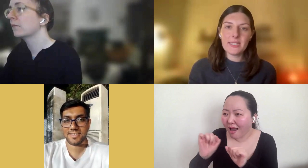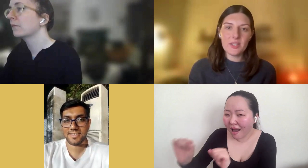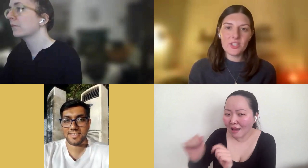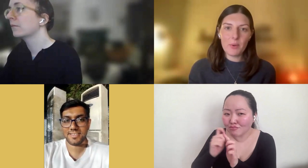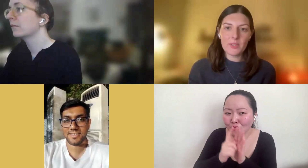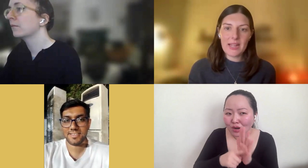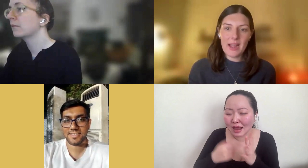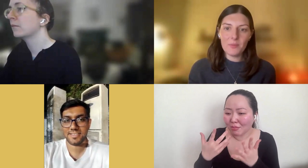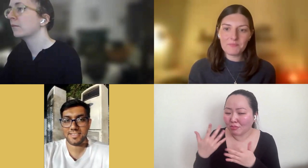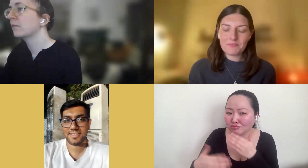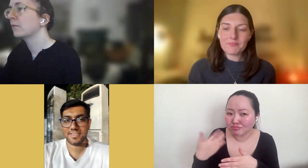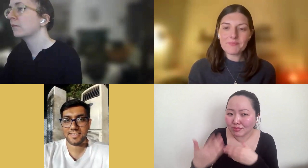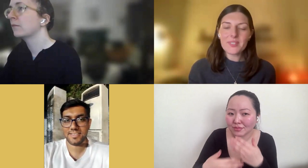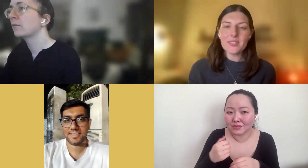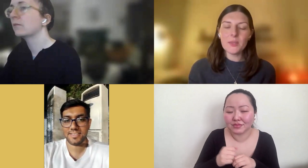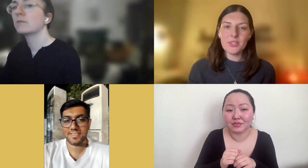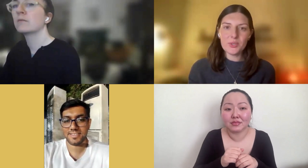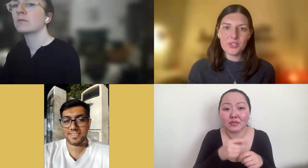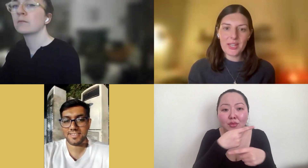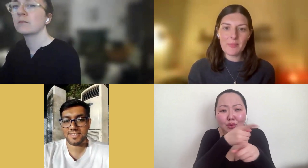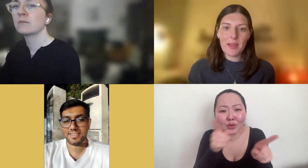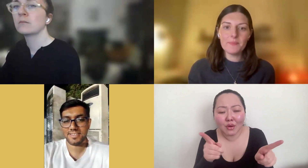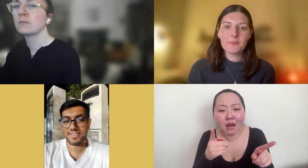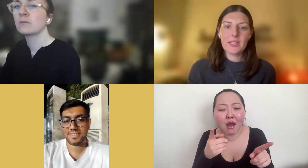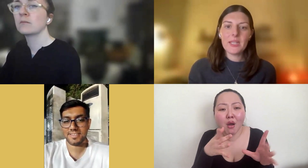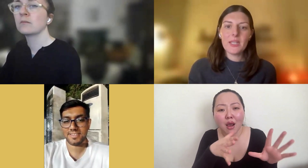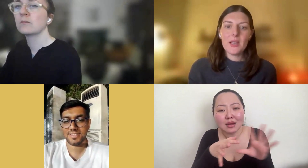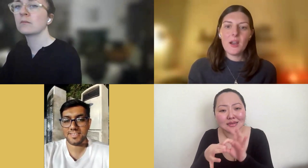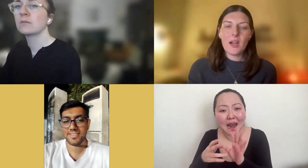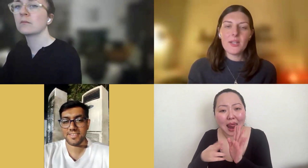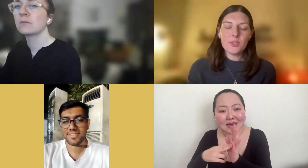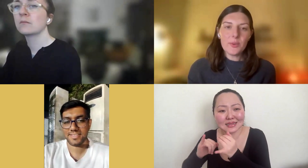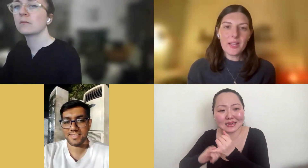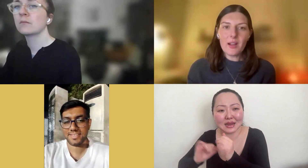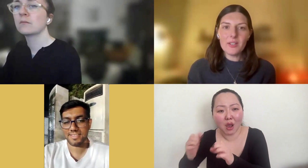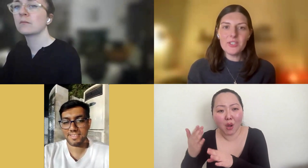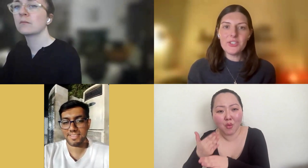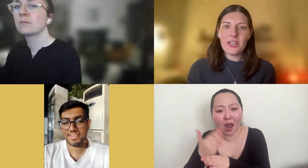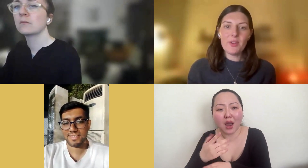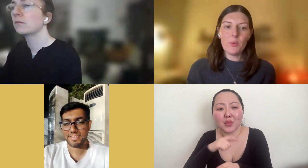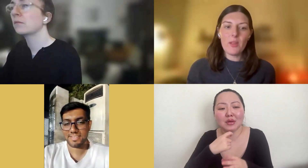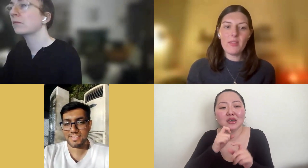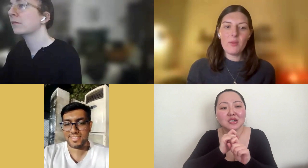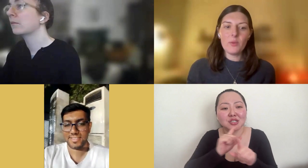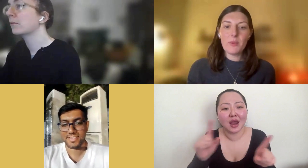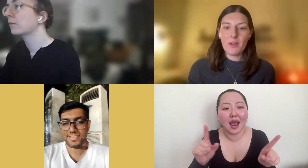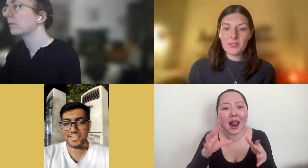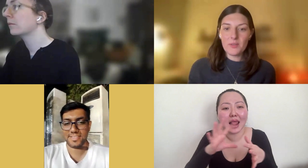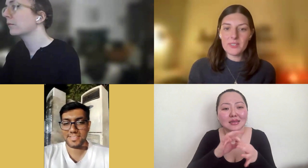sharing links in the chatbox now. Check it out. I would encourage everyone who was part of